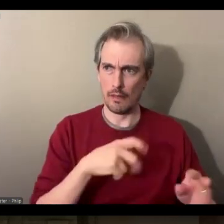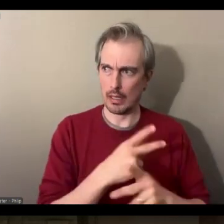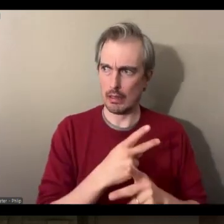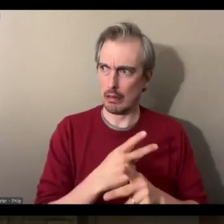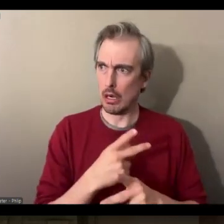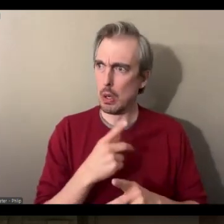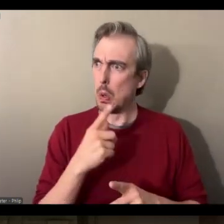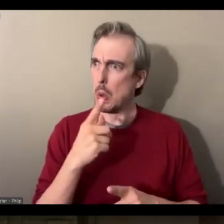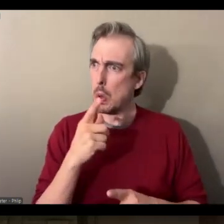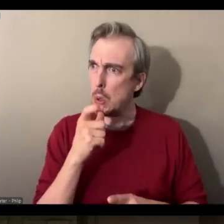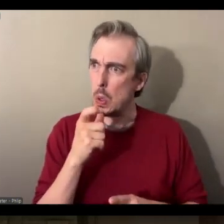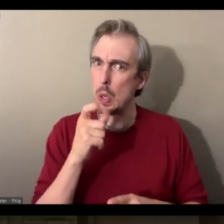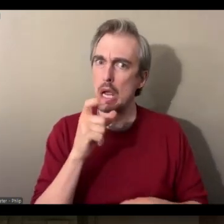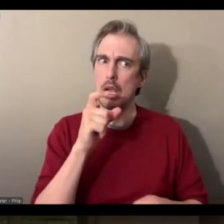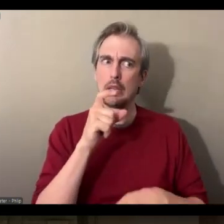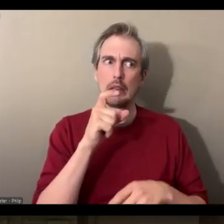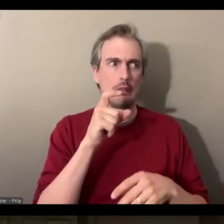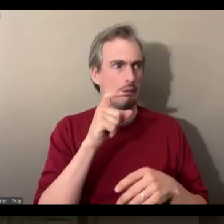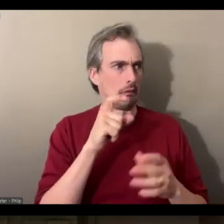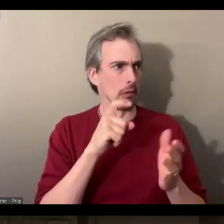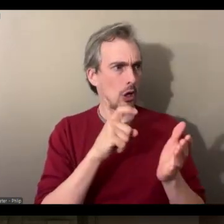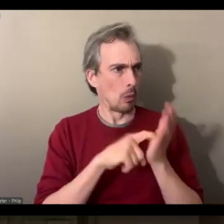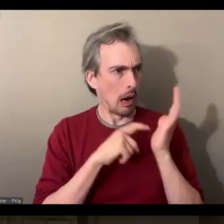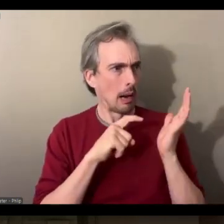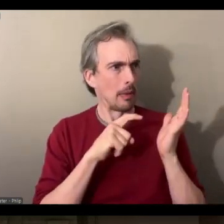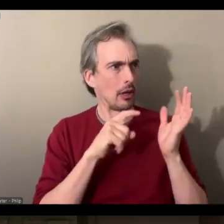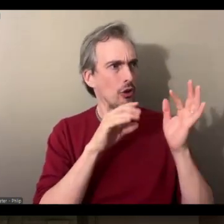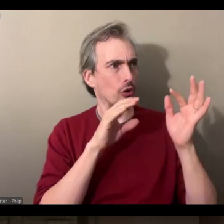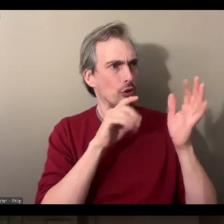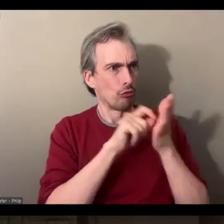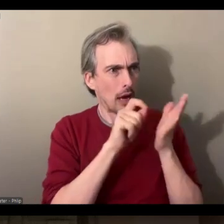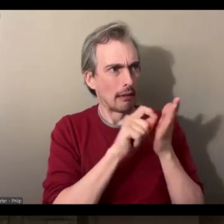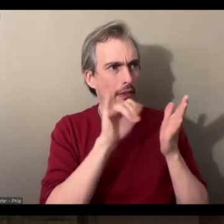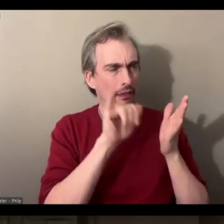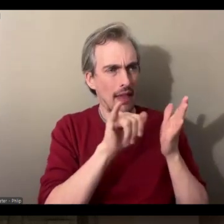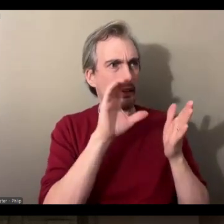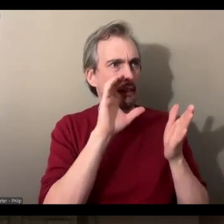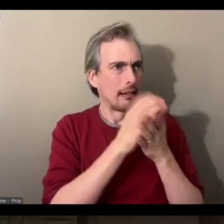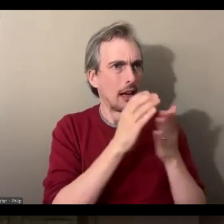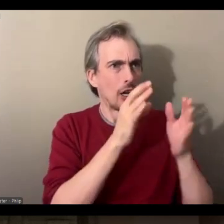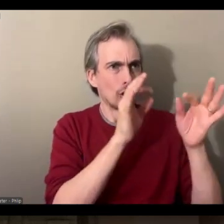The cross-departmental collaboration, basically getting the buy-in, was an interesting challenge.